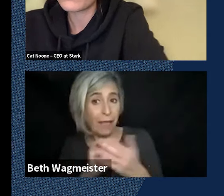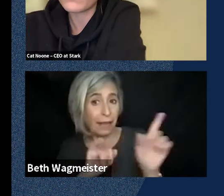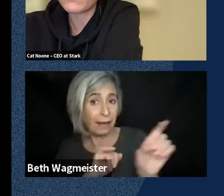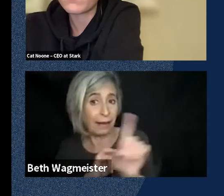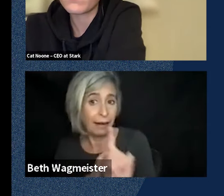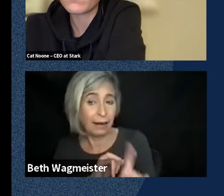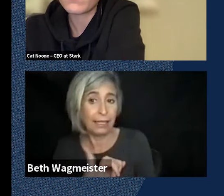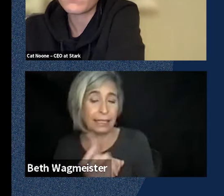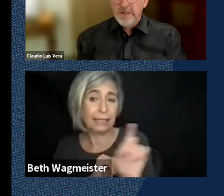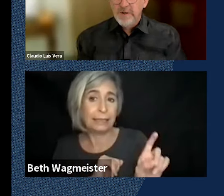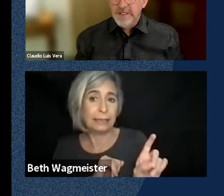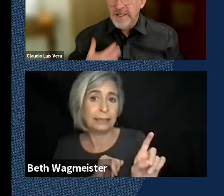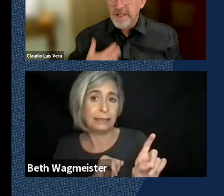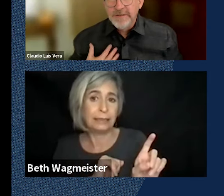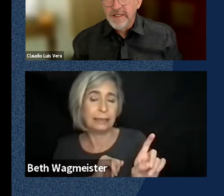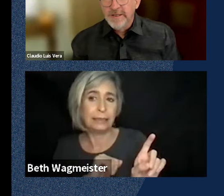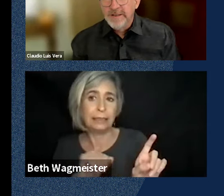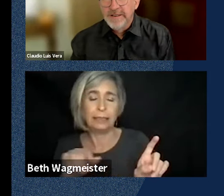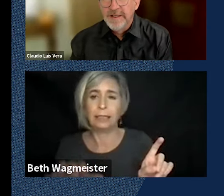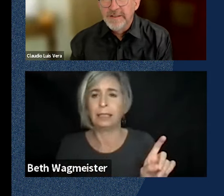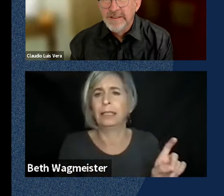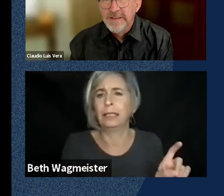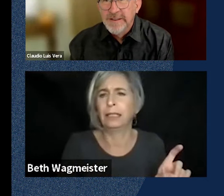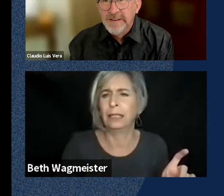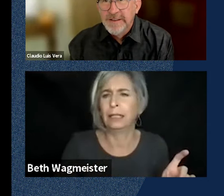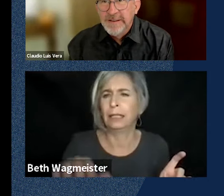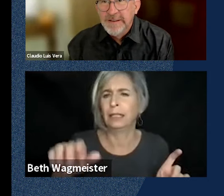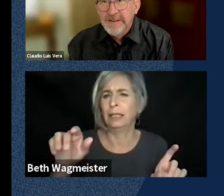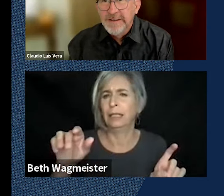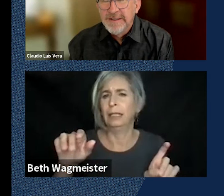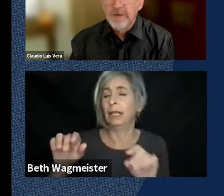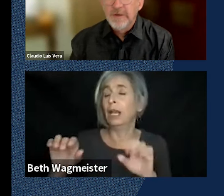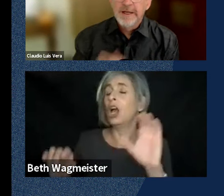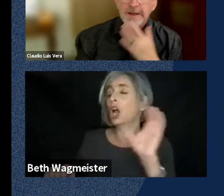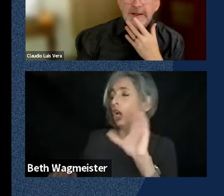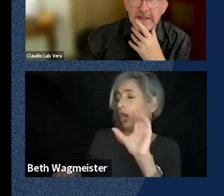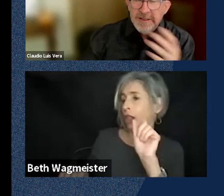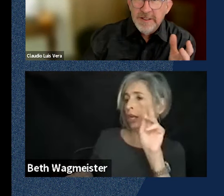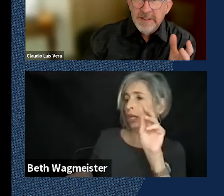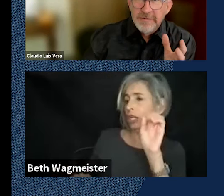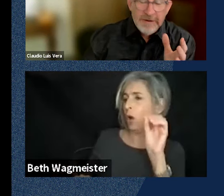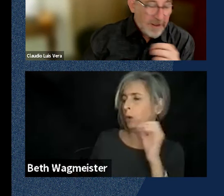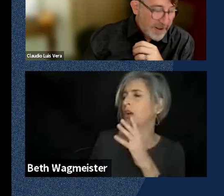Tanguy, do you want to take that? I'll take it gladly. Go ahead. Okay.